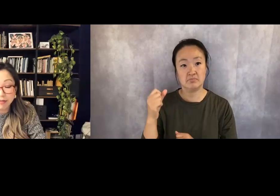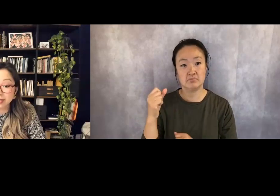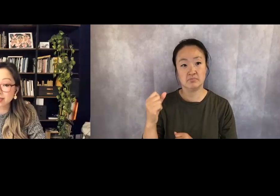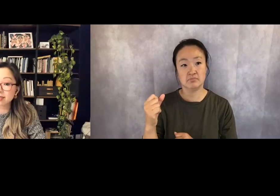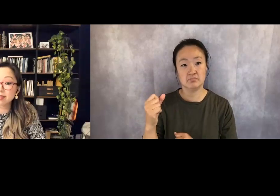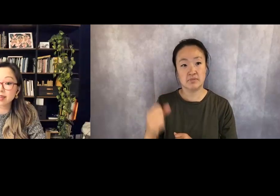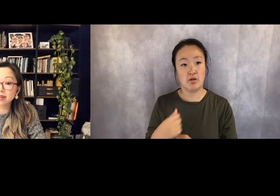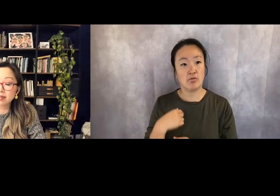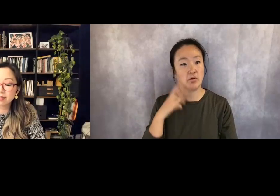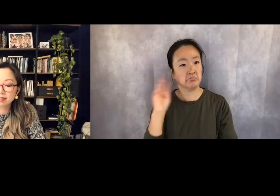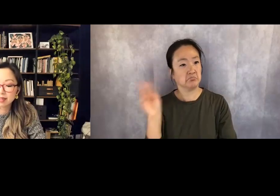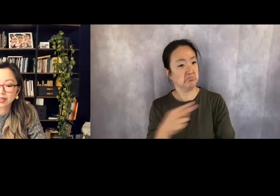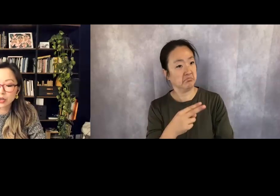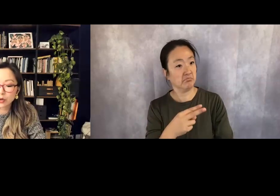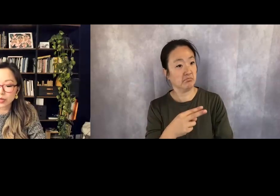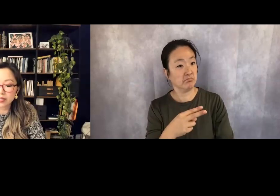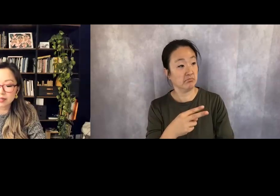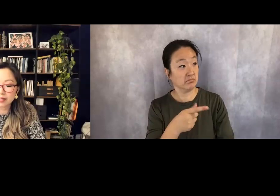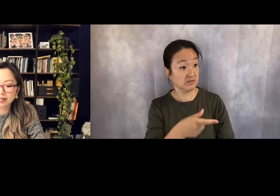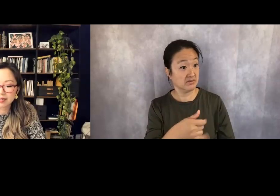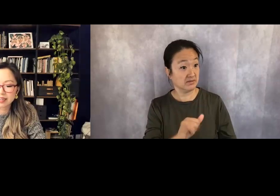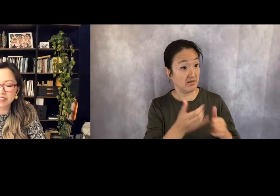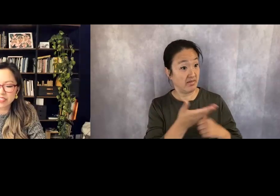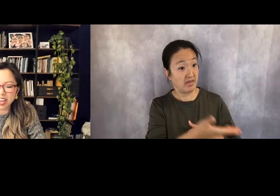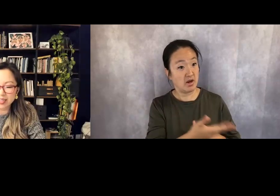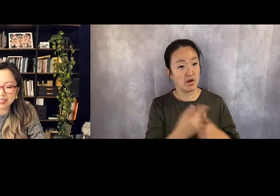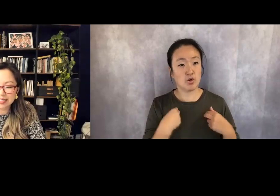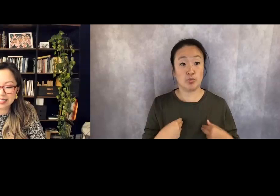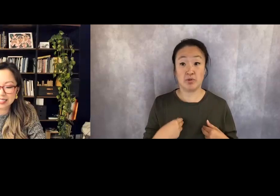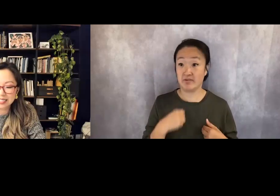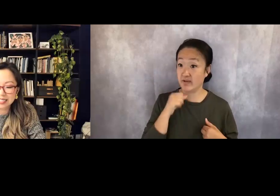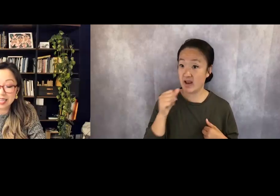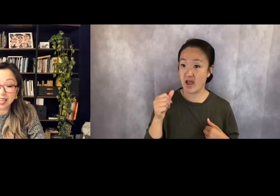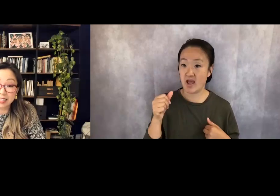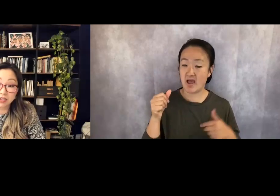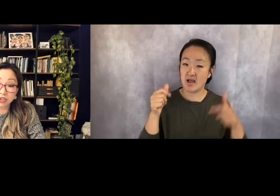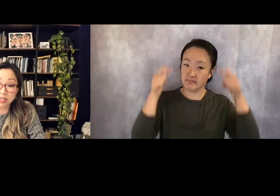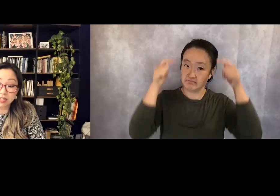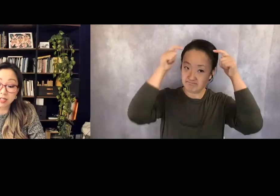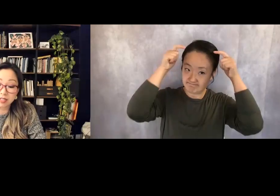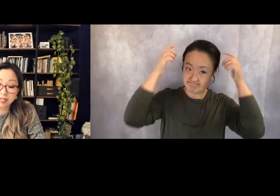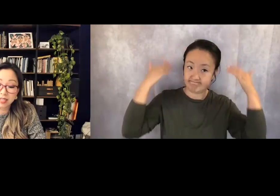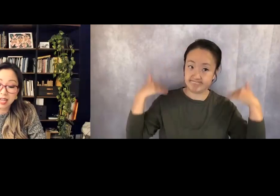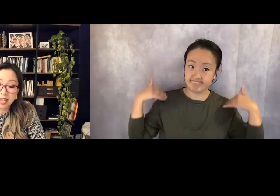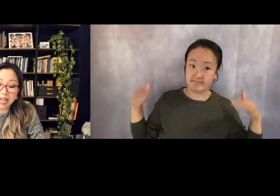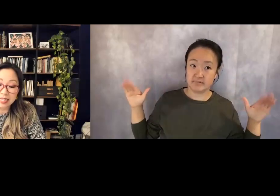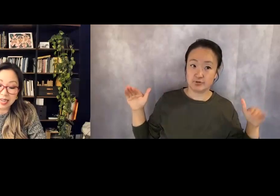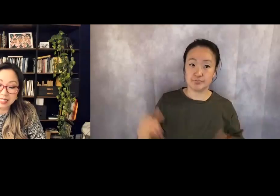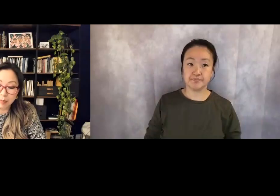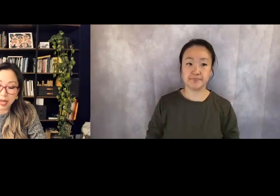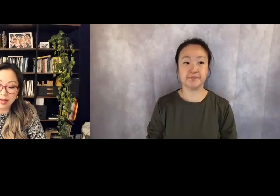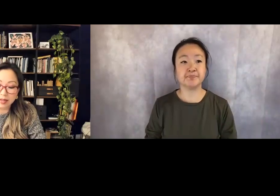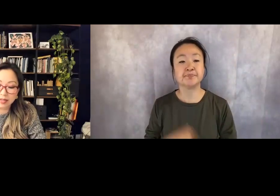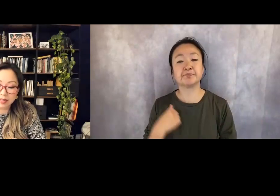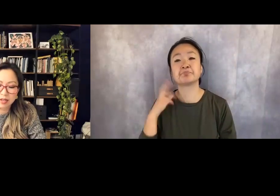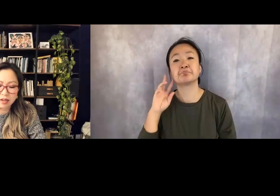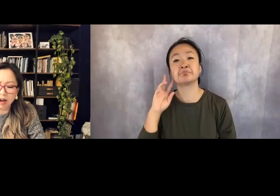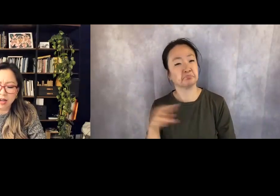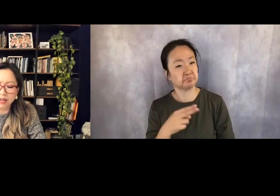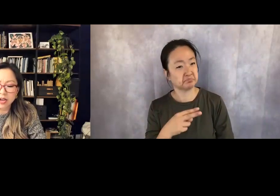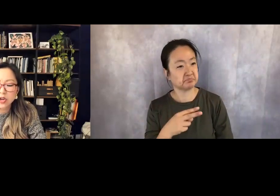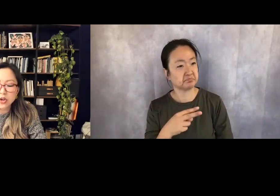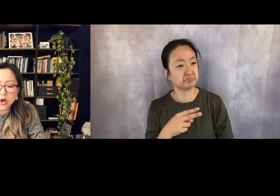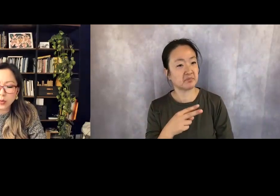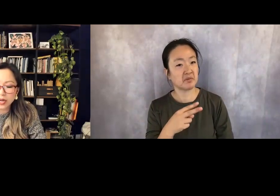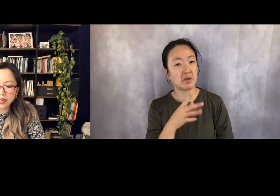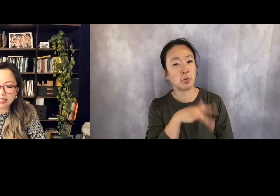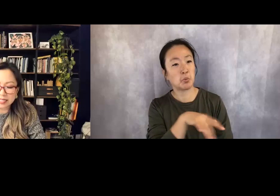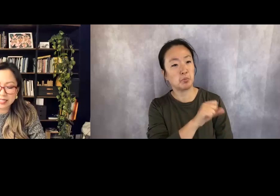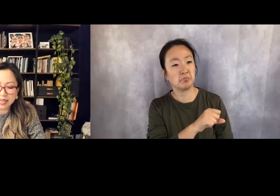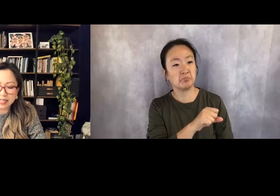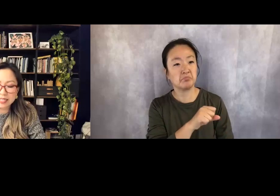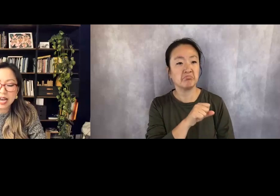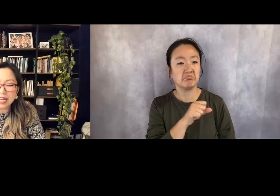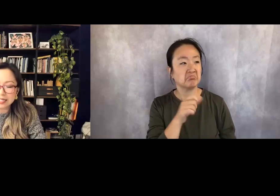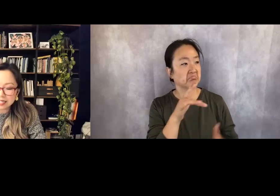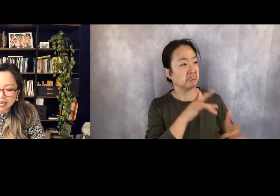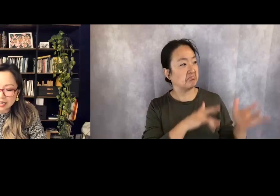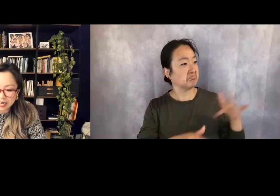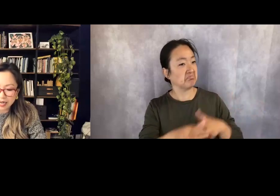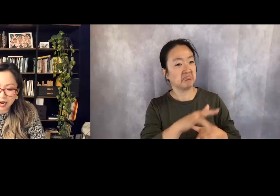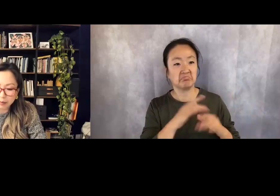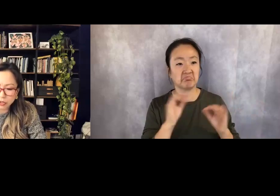If he's still there, human—if not, angel. I glance back, gone, nowhere in sight. A sighting,